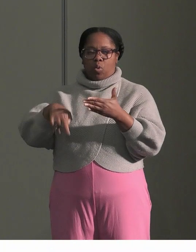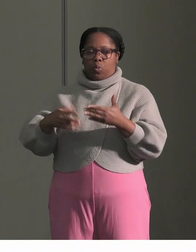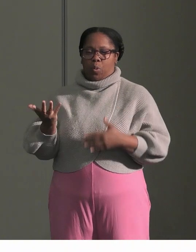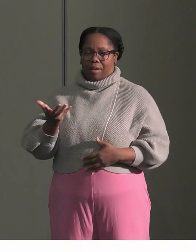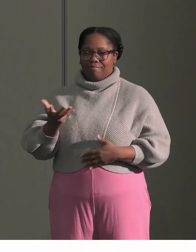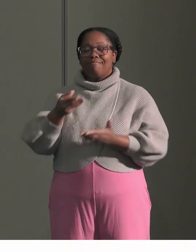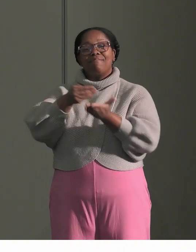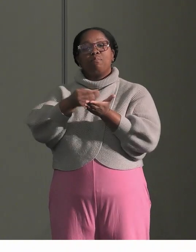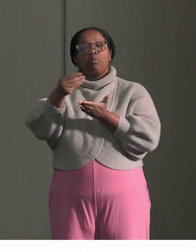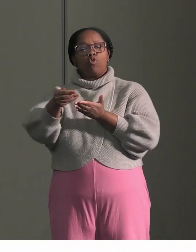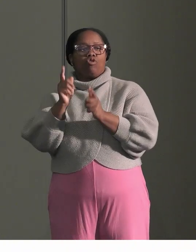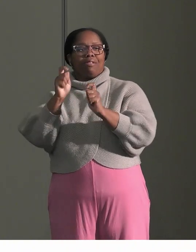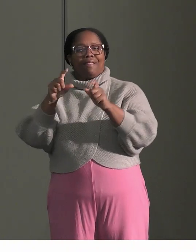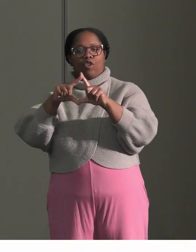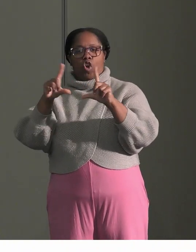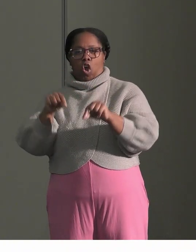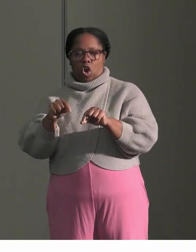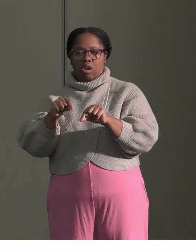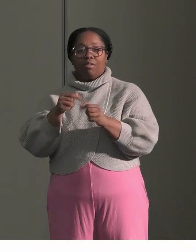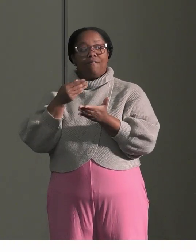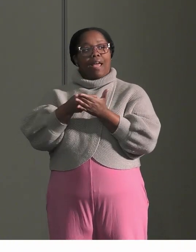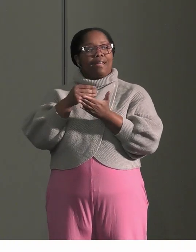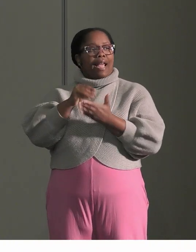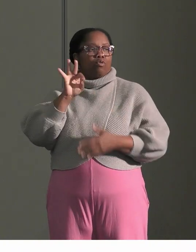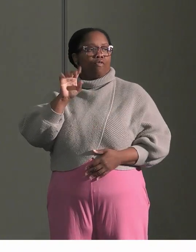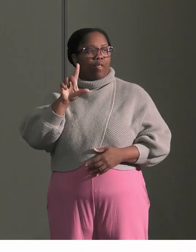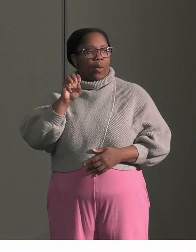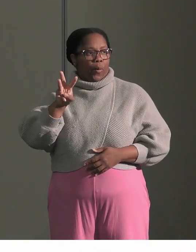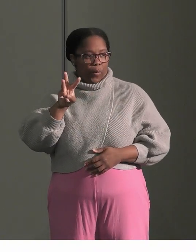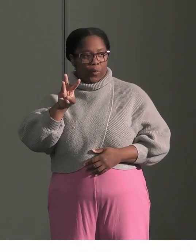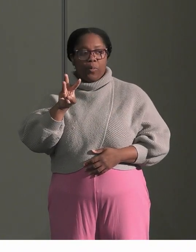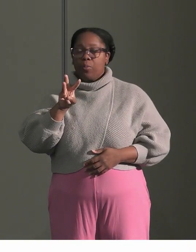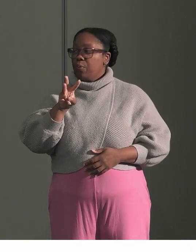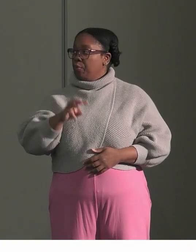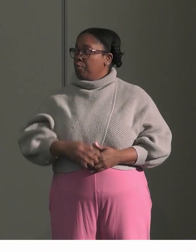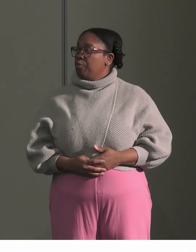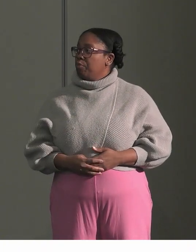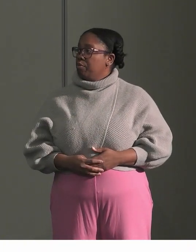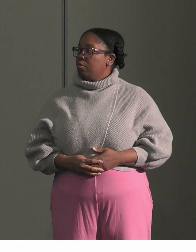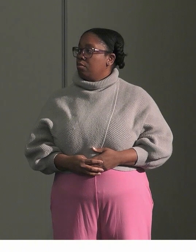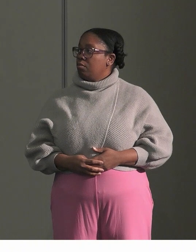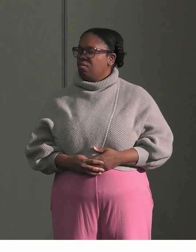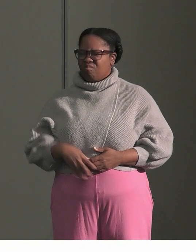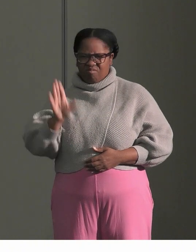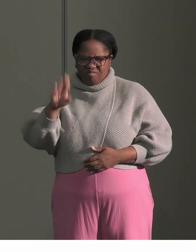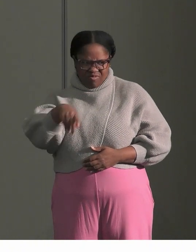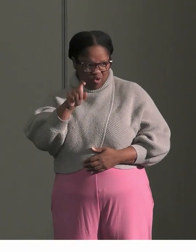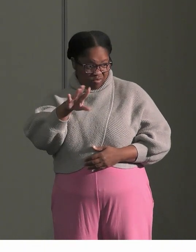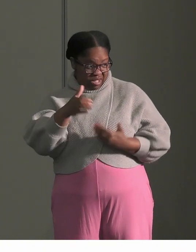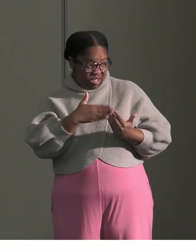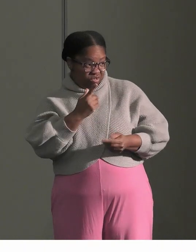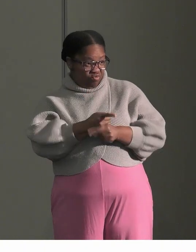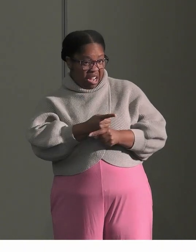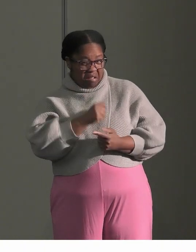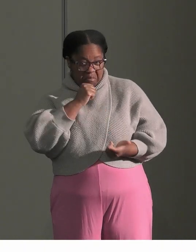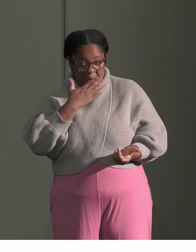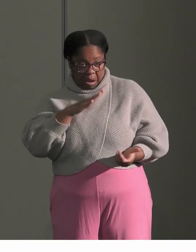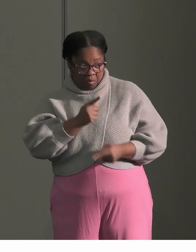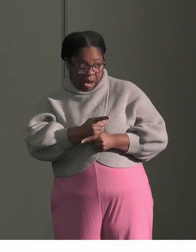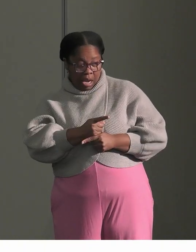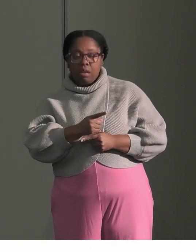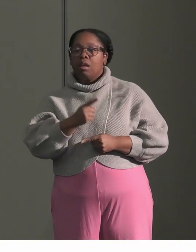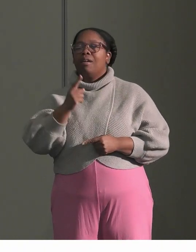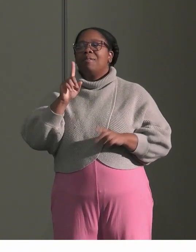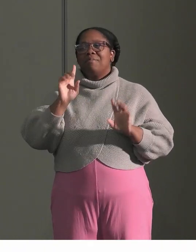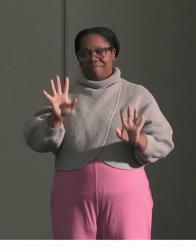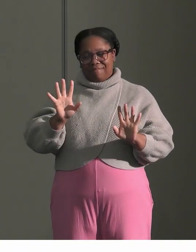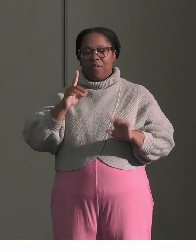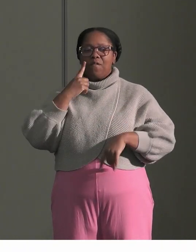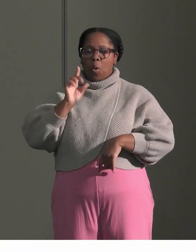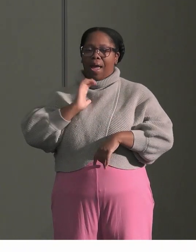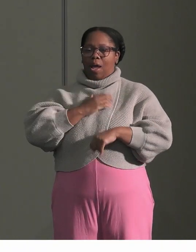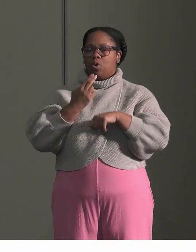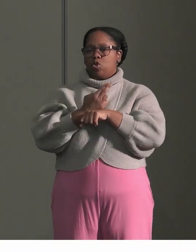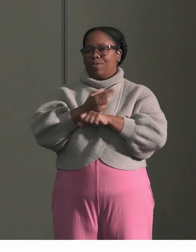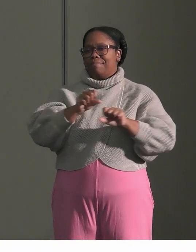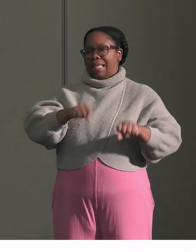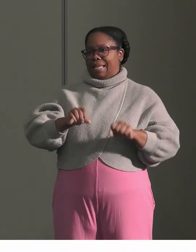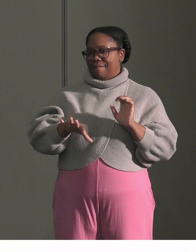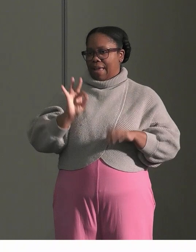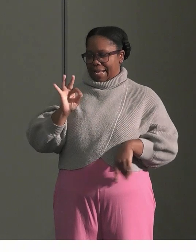gift card. A financial flow. How bad could it be? For our usability findings here, we have user was